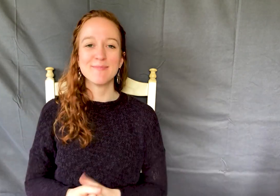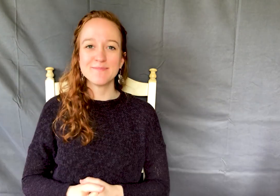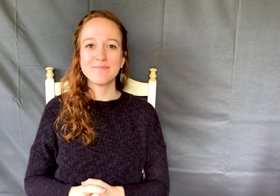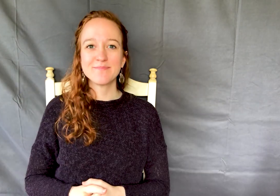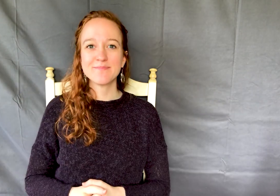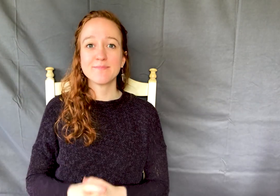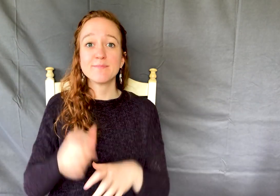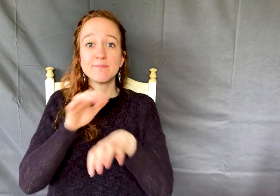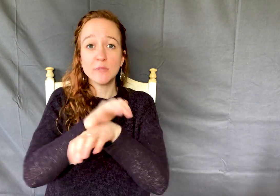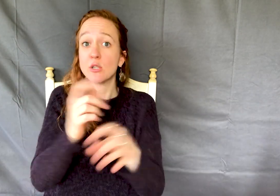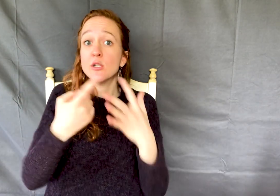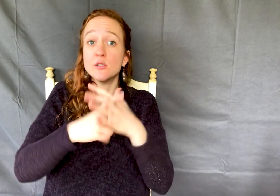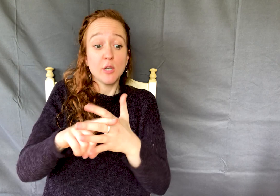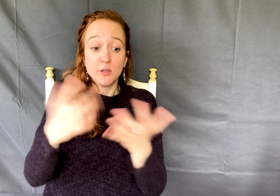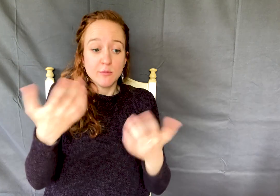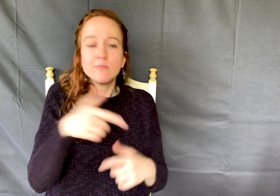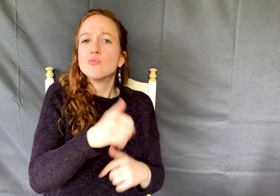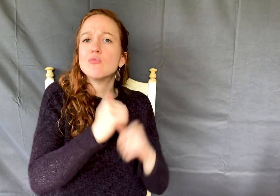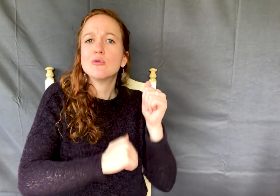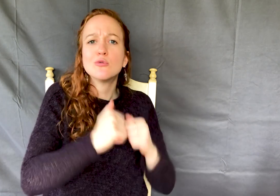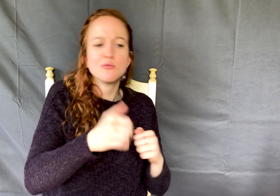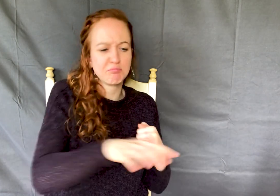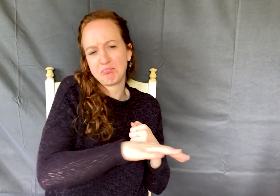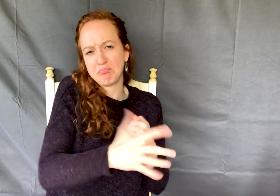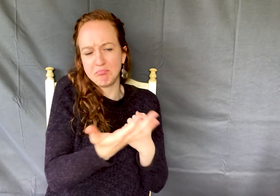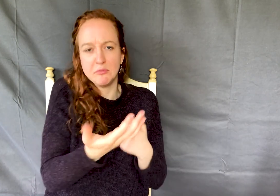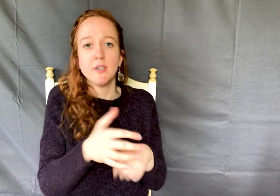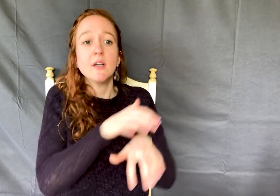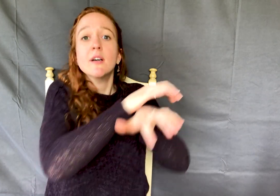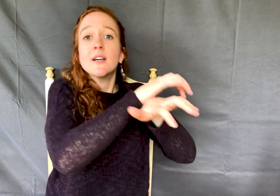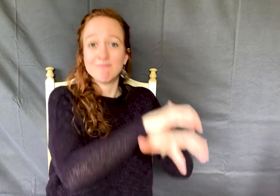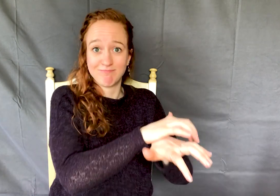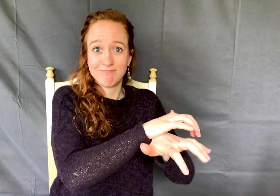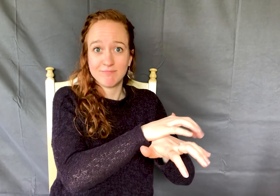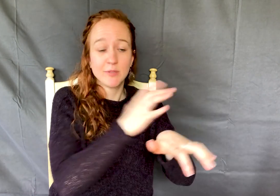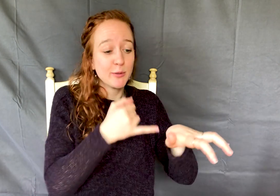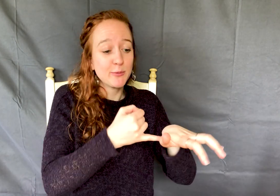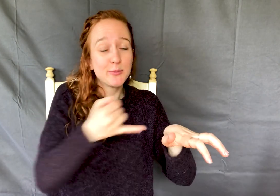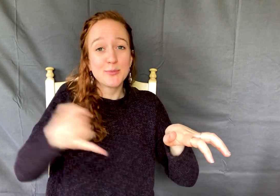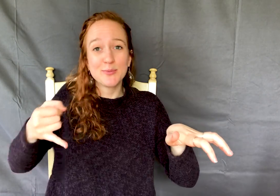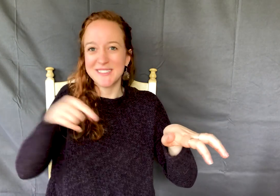The spider starts building their web by creating a length of sticky silk which it dangles from a point.